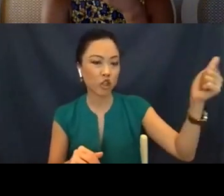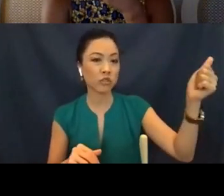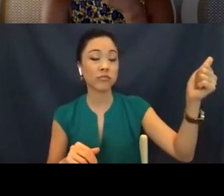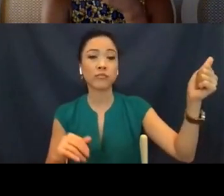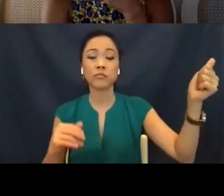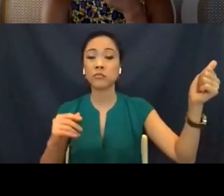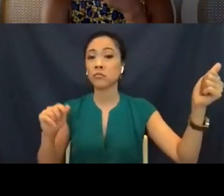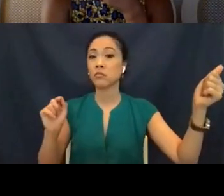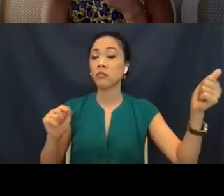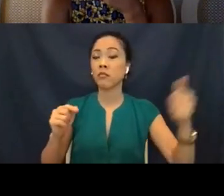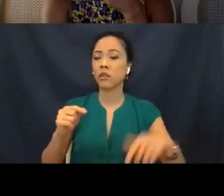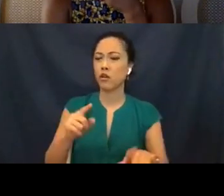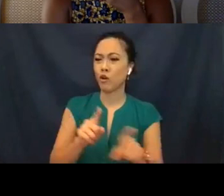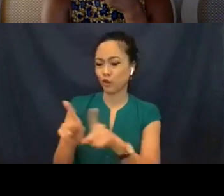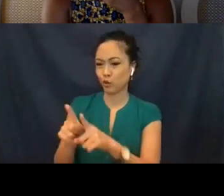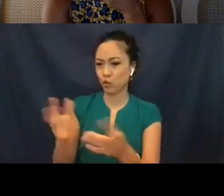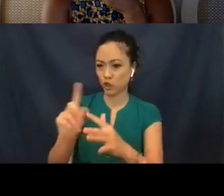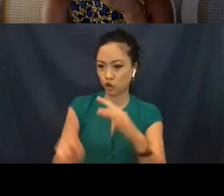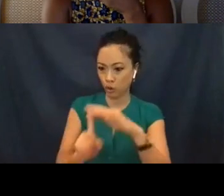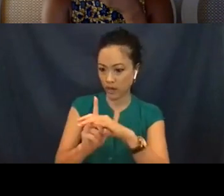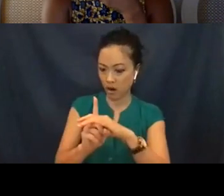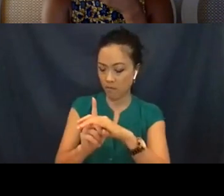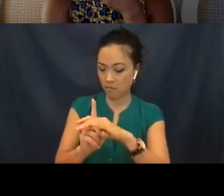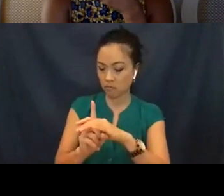up, because I totally agree with you Marjani and DTH has been